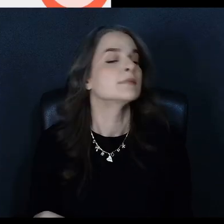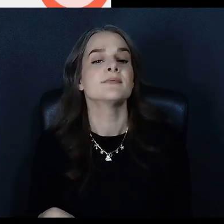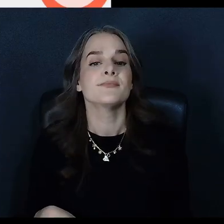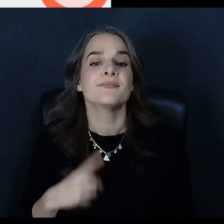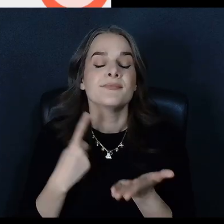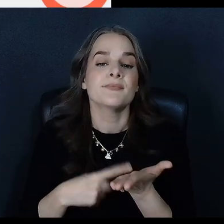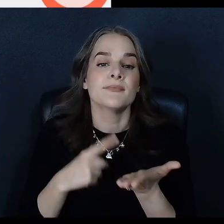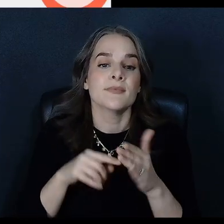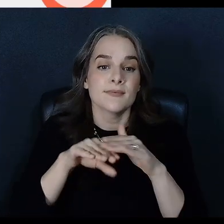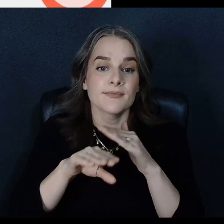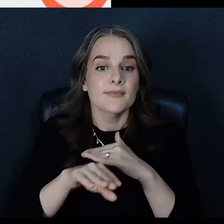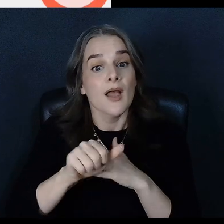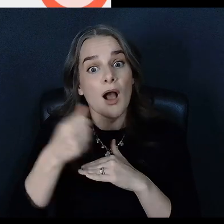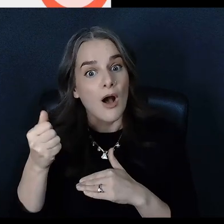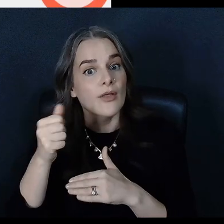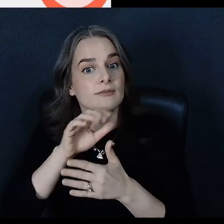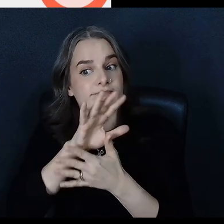where the individual may have limited